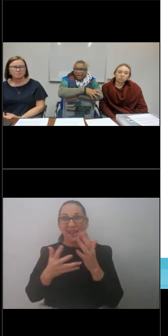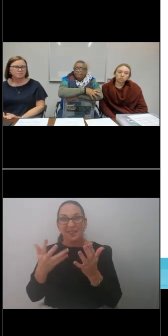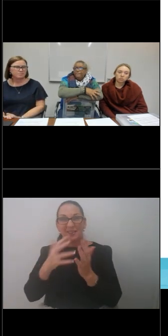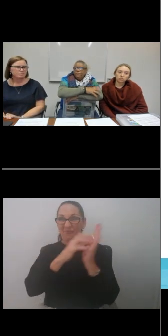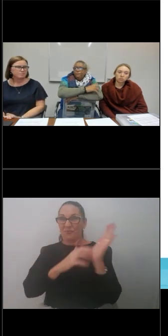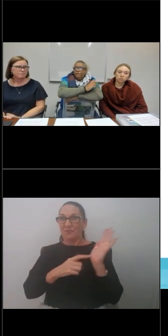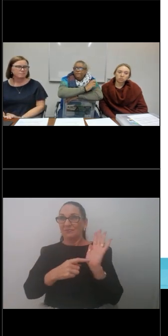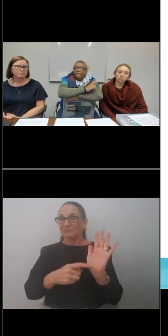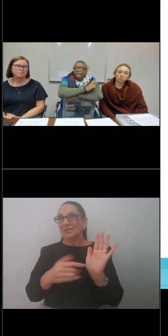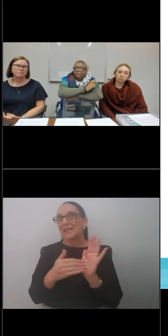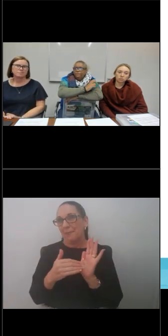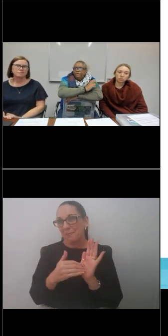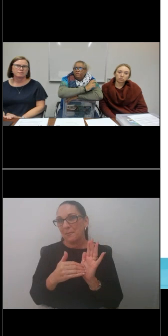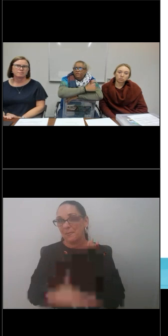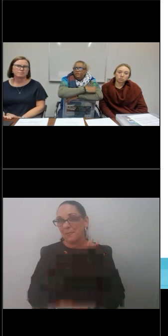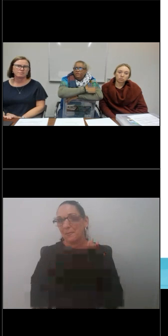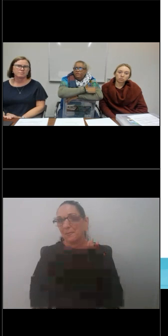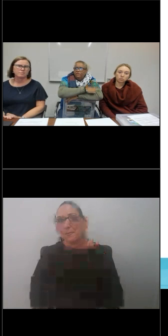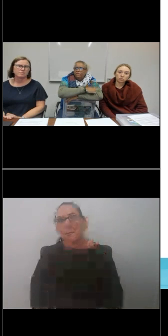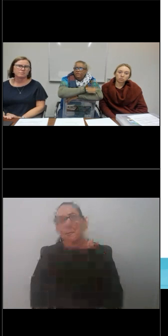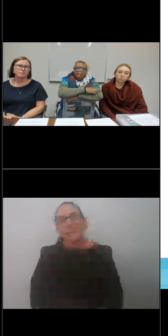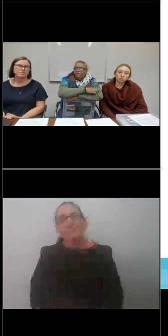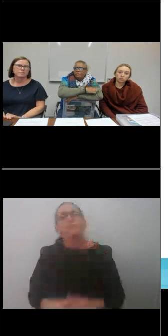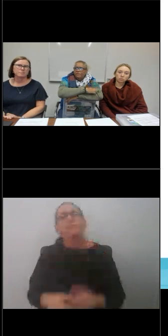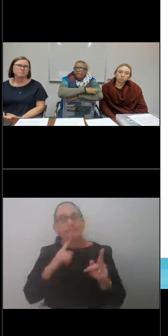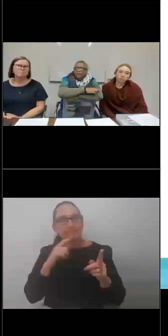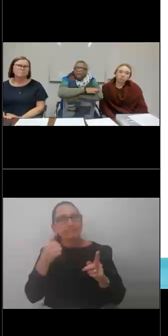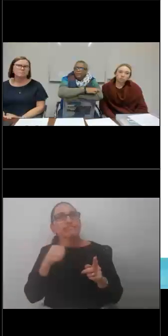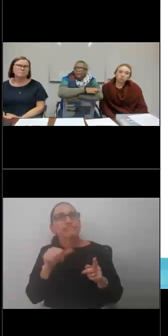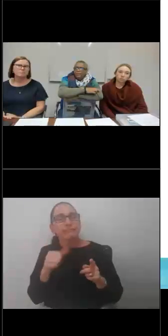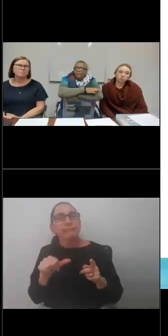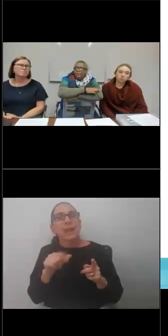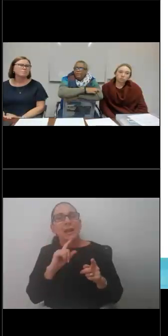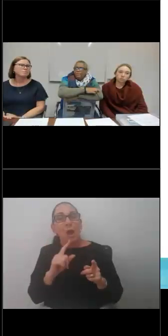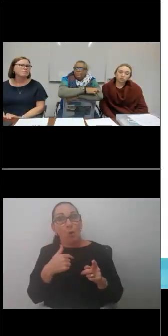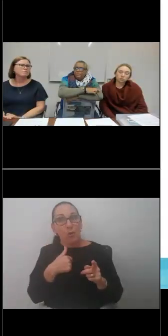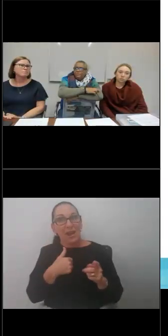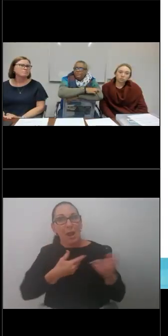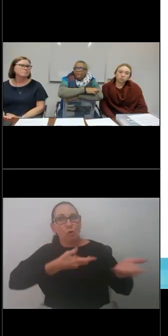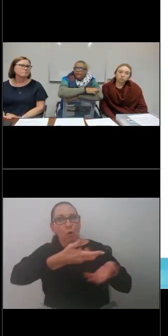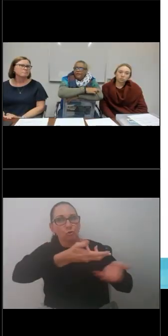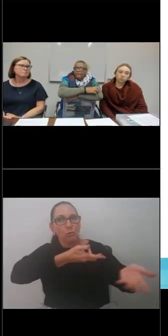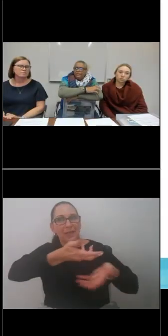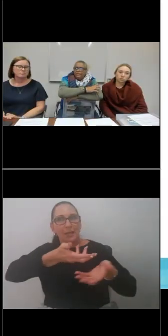um I think one of the things with the consultation was um we really wanted people to understand that